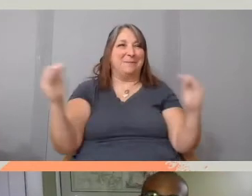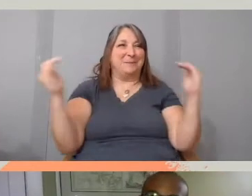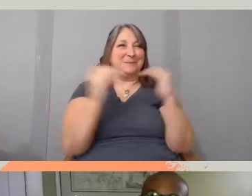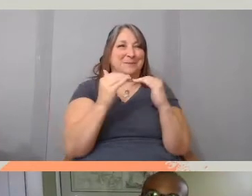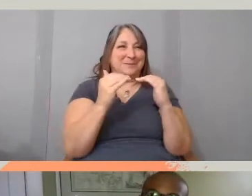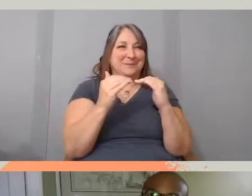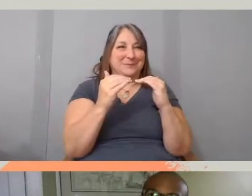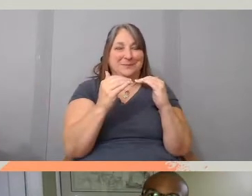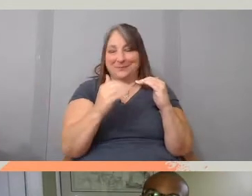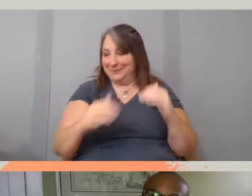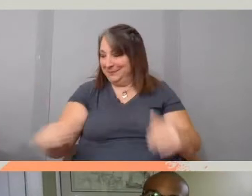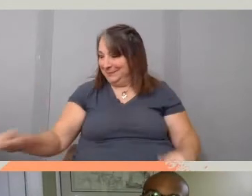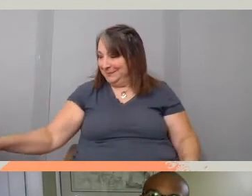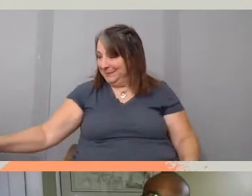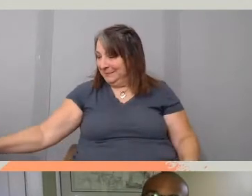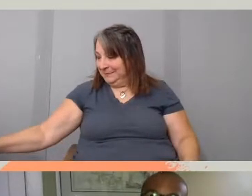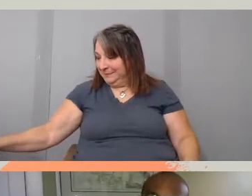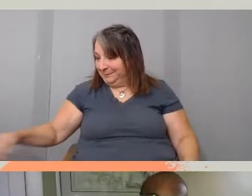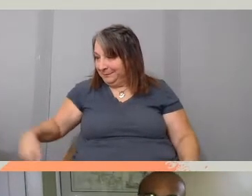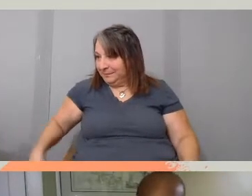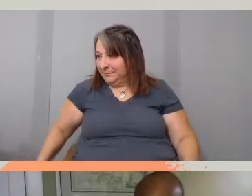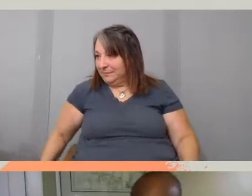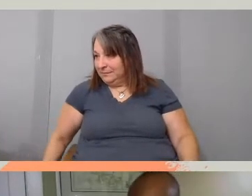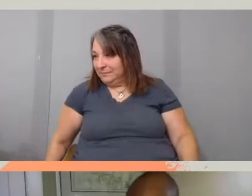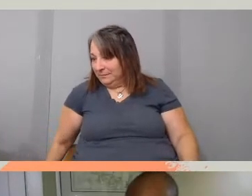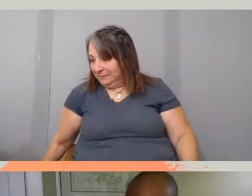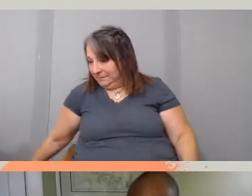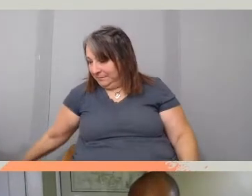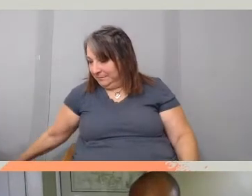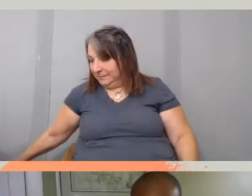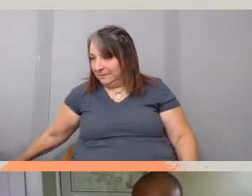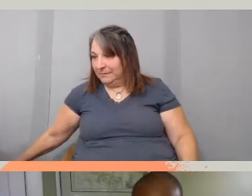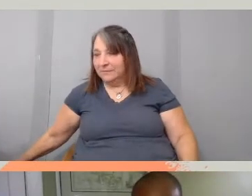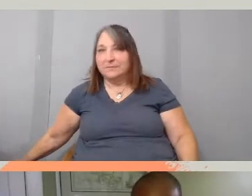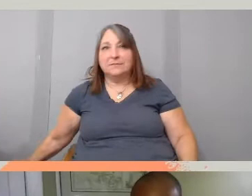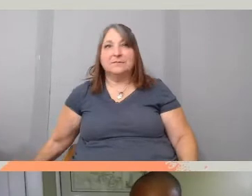So I think, yeah, it's extra important to have